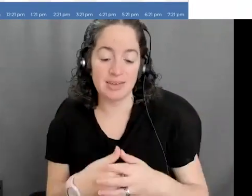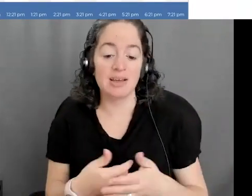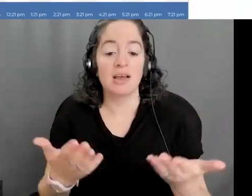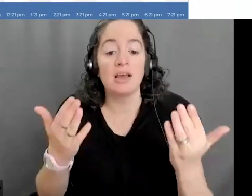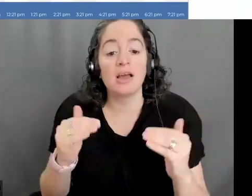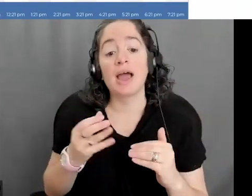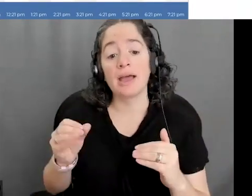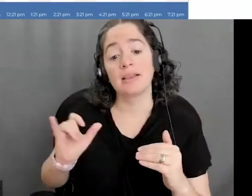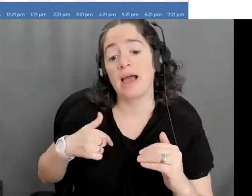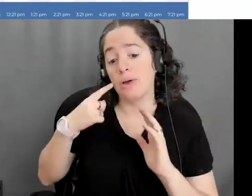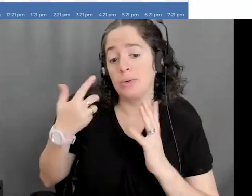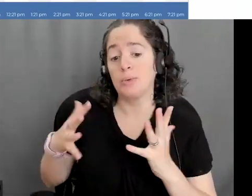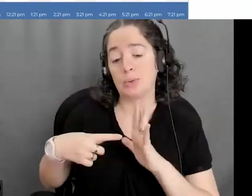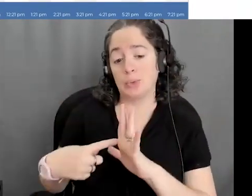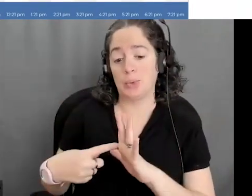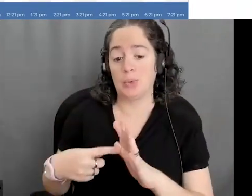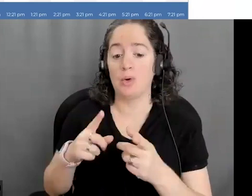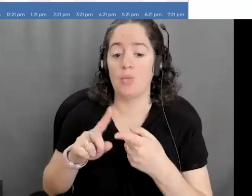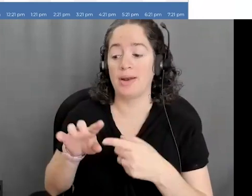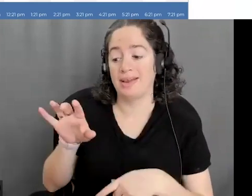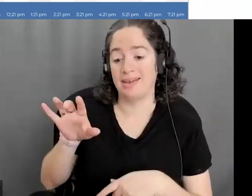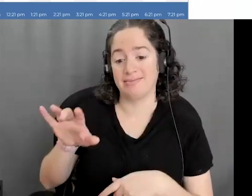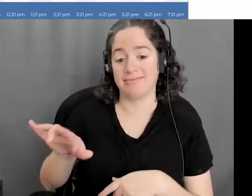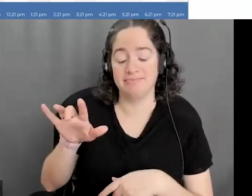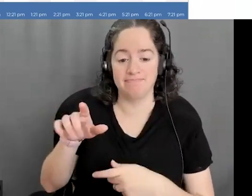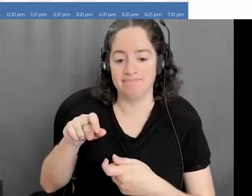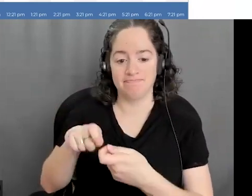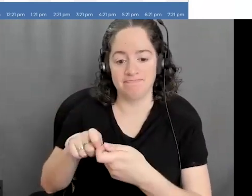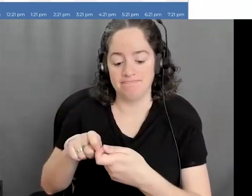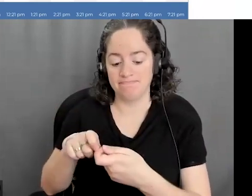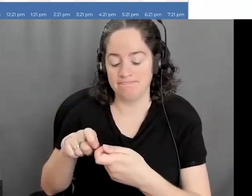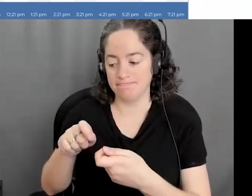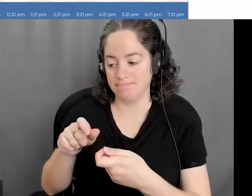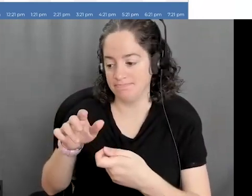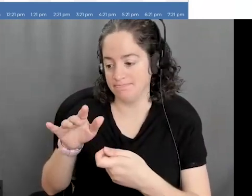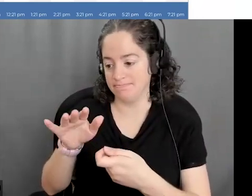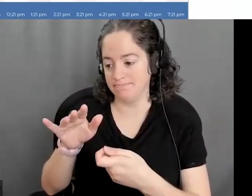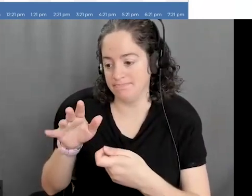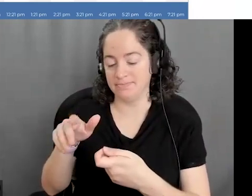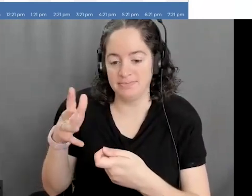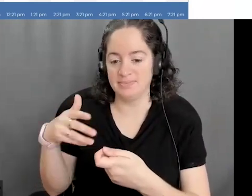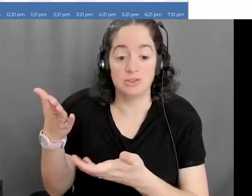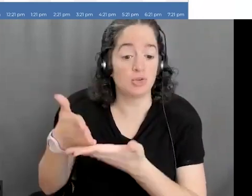when you clicked on a particular stop in the row header.